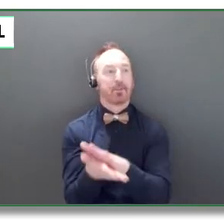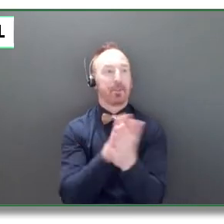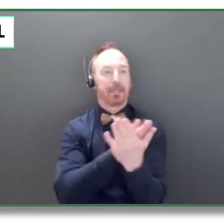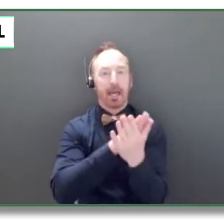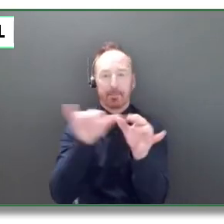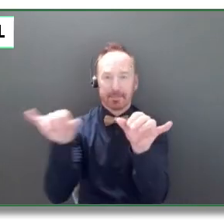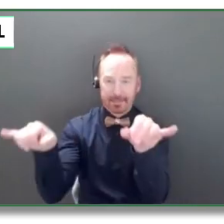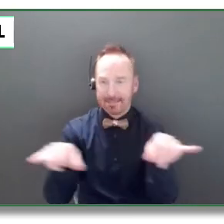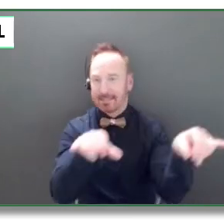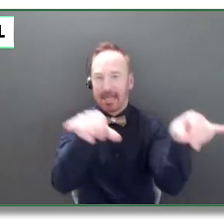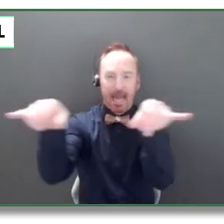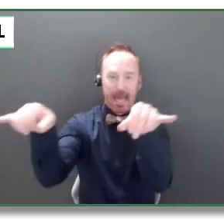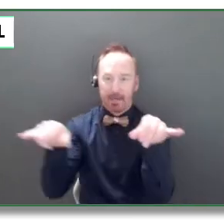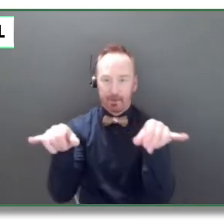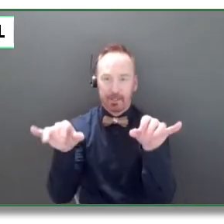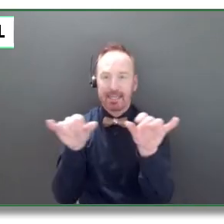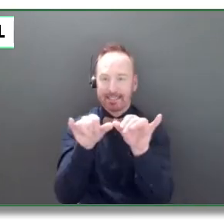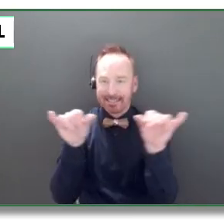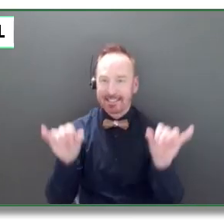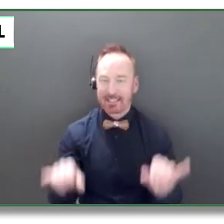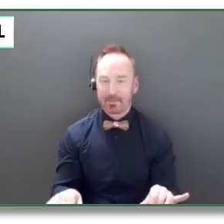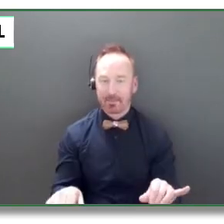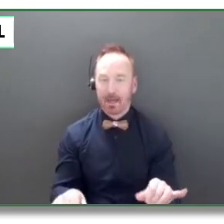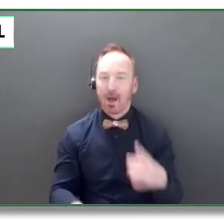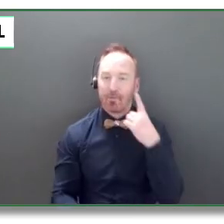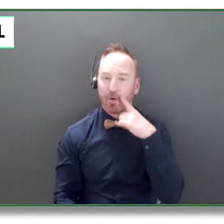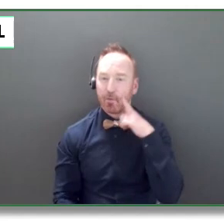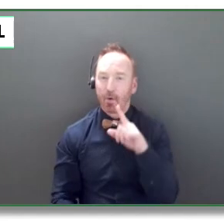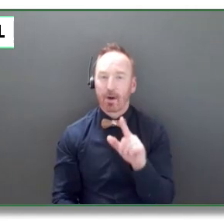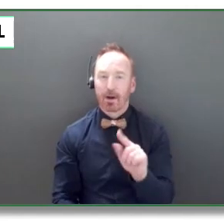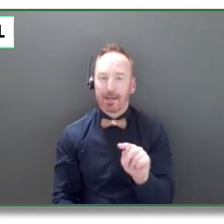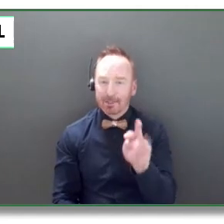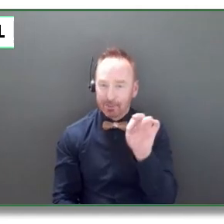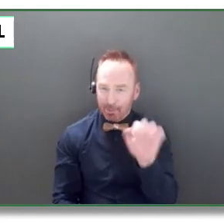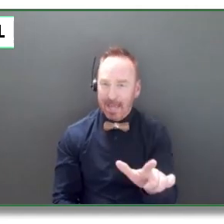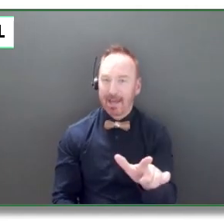system for grading trails. Amazing thank you so much Janice for